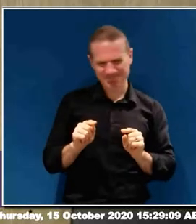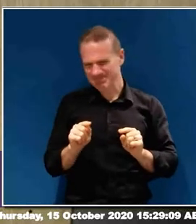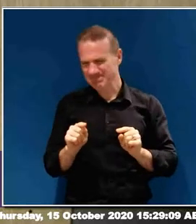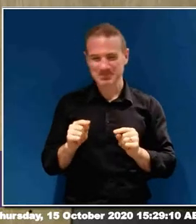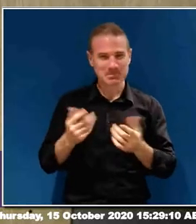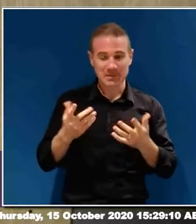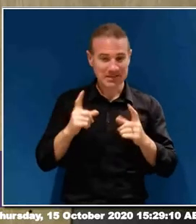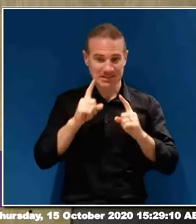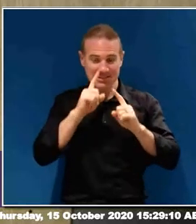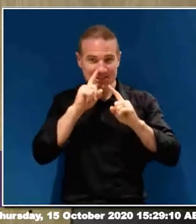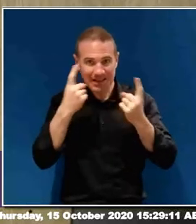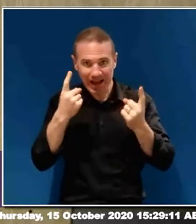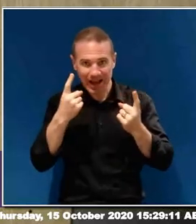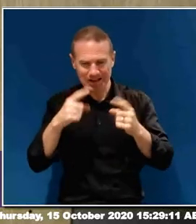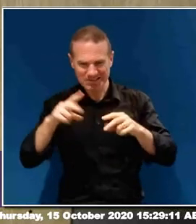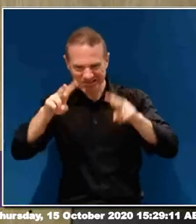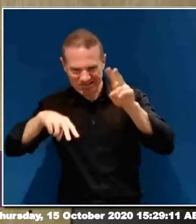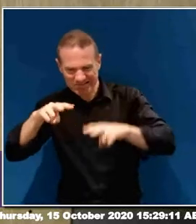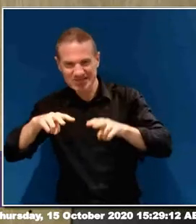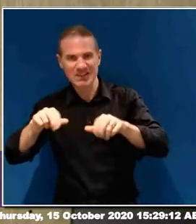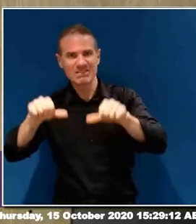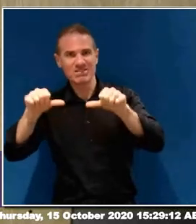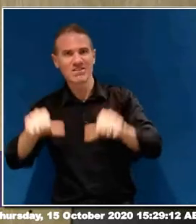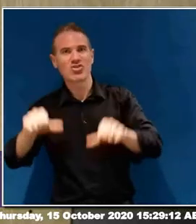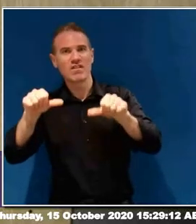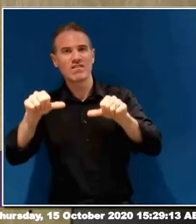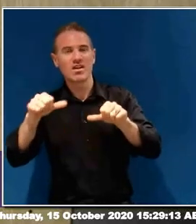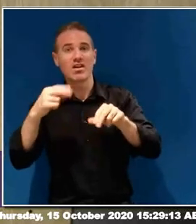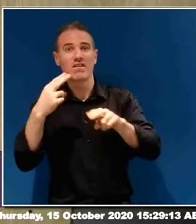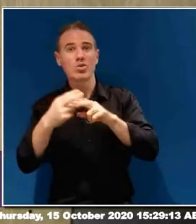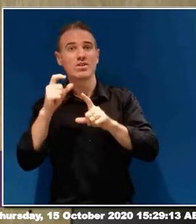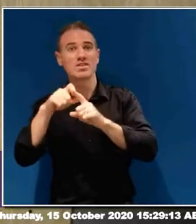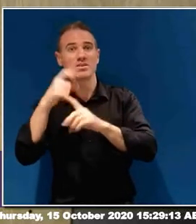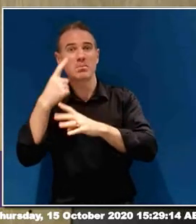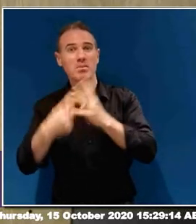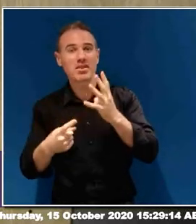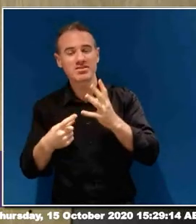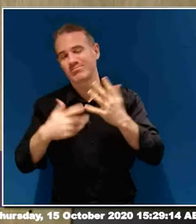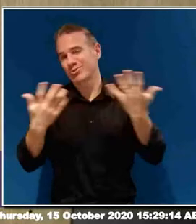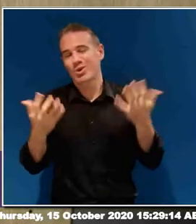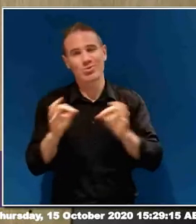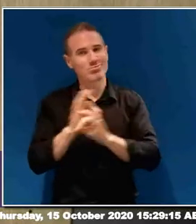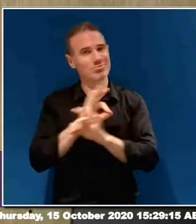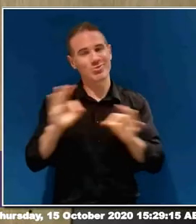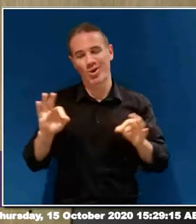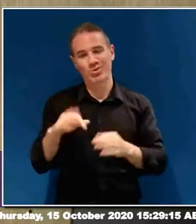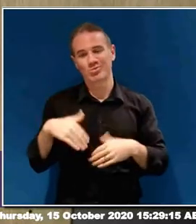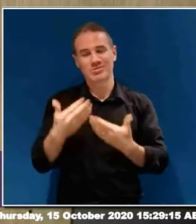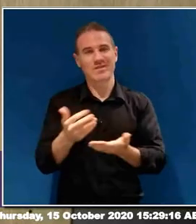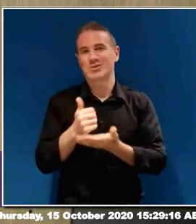And in the next year it was basically the same story, except they thought